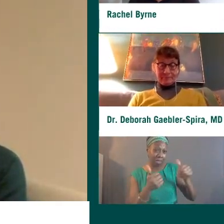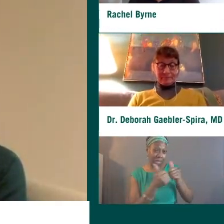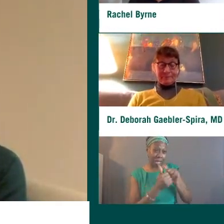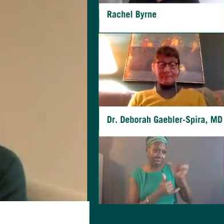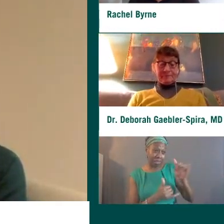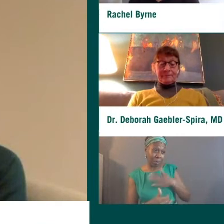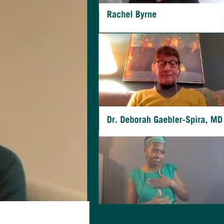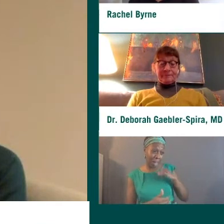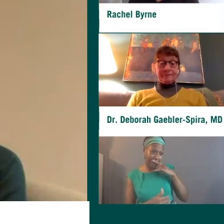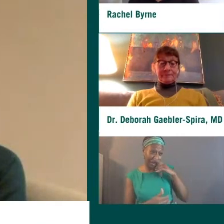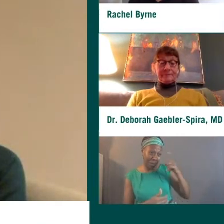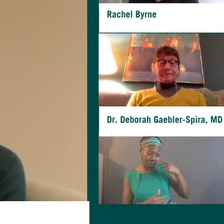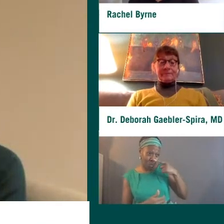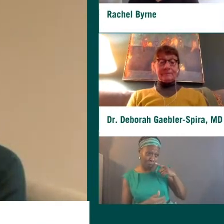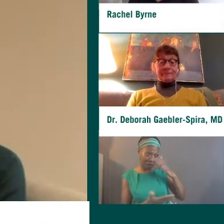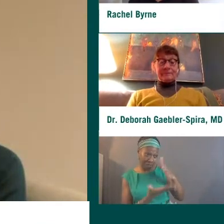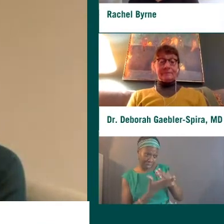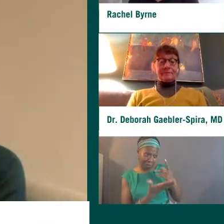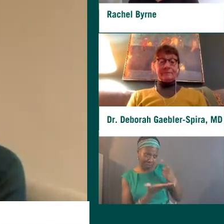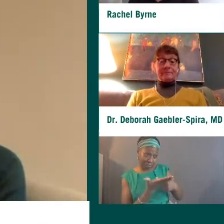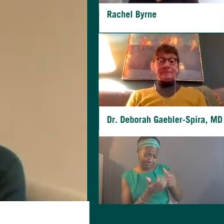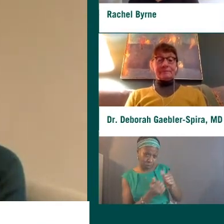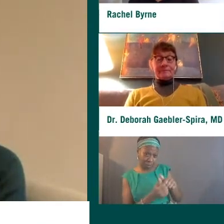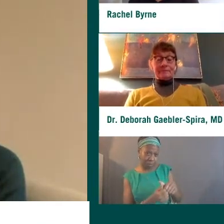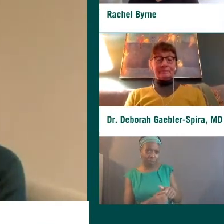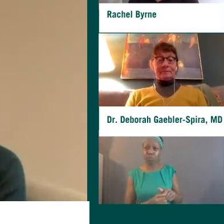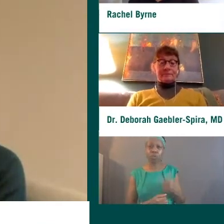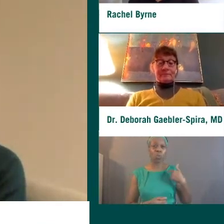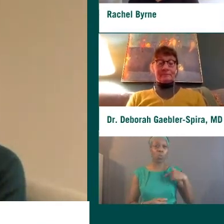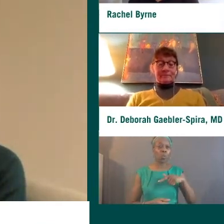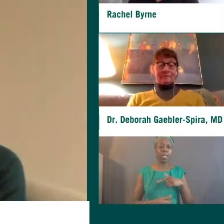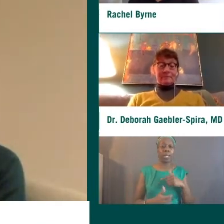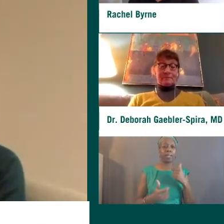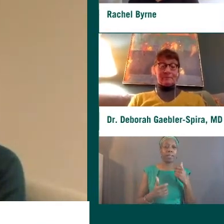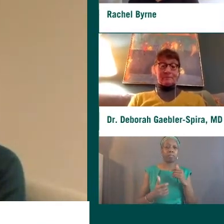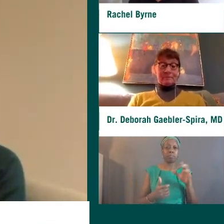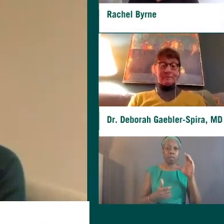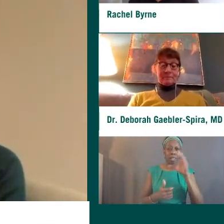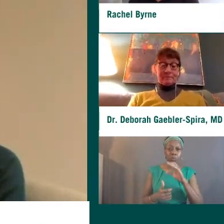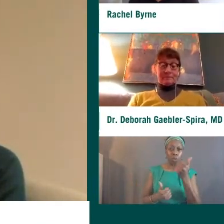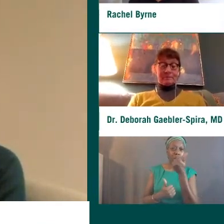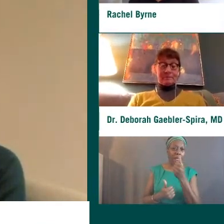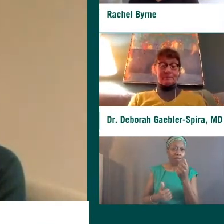There was no path that we didn't at least explore and inquire about.